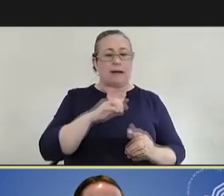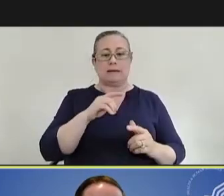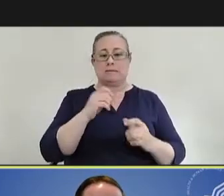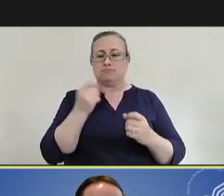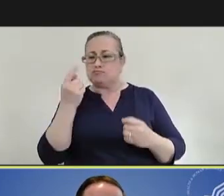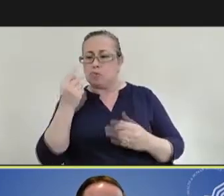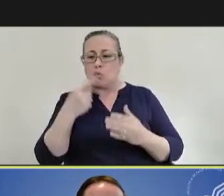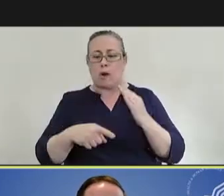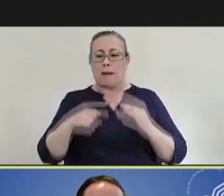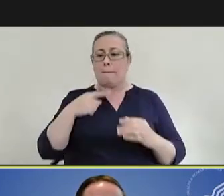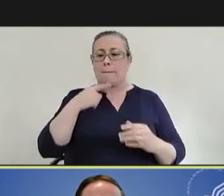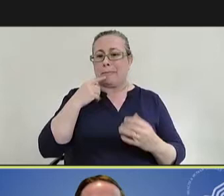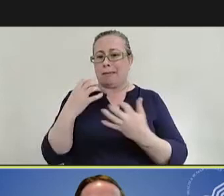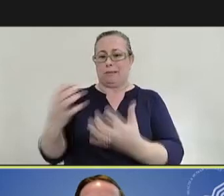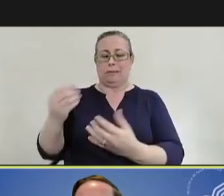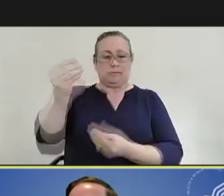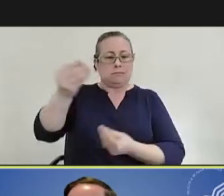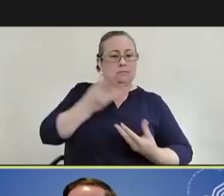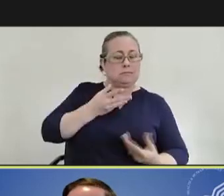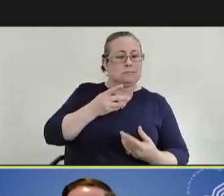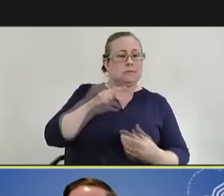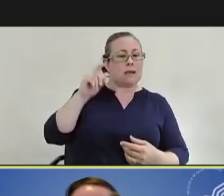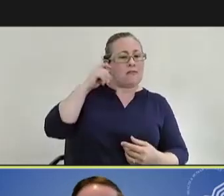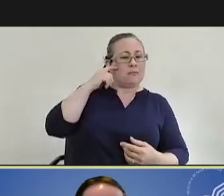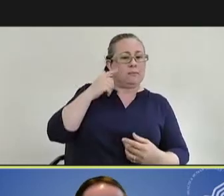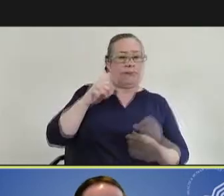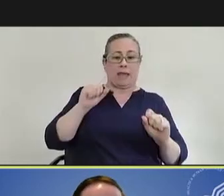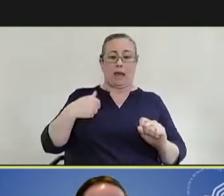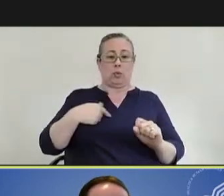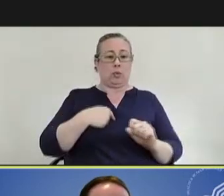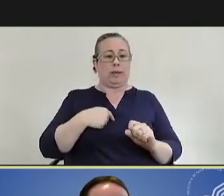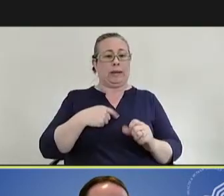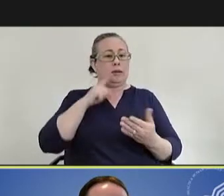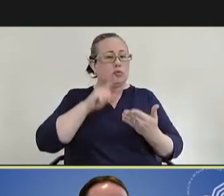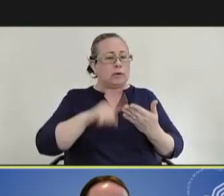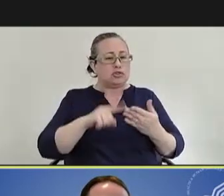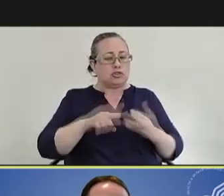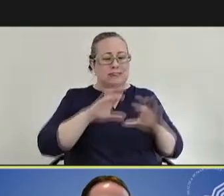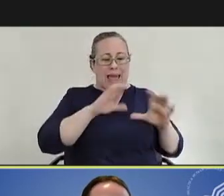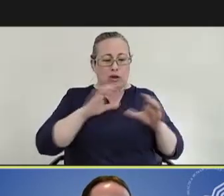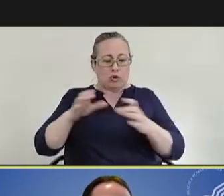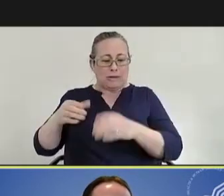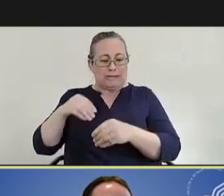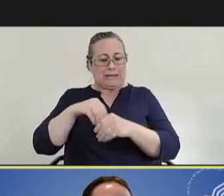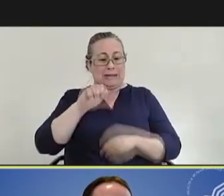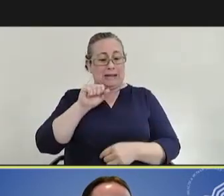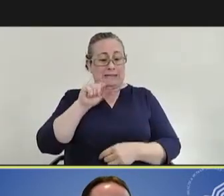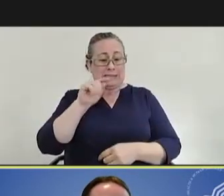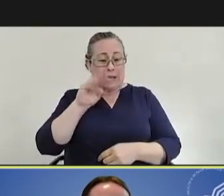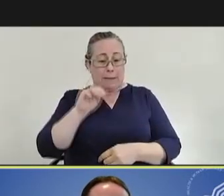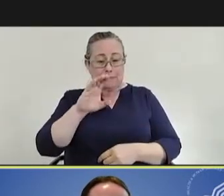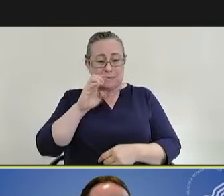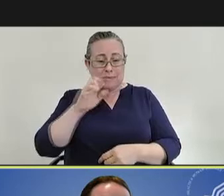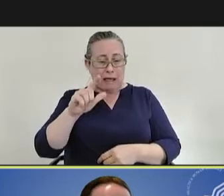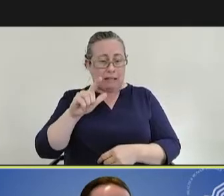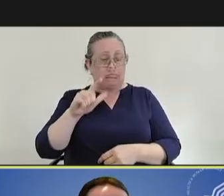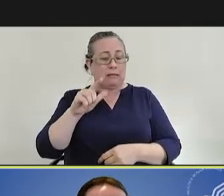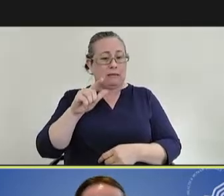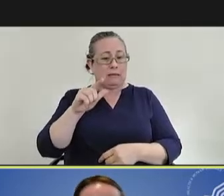us? Can we predict research categories in stem cell research looking at research applications